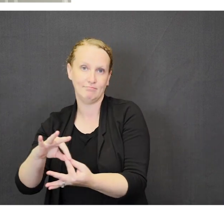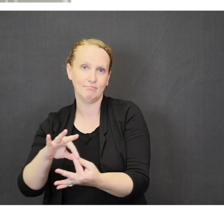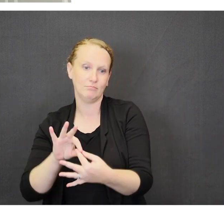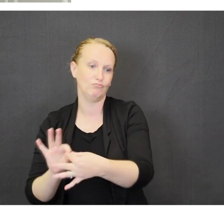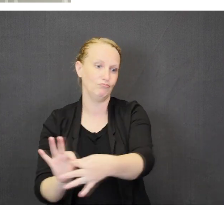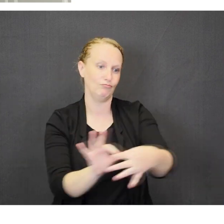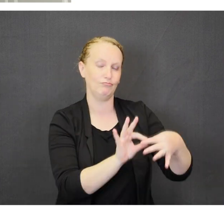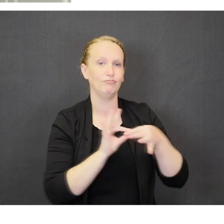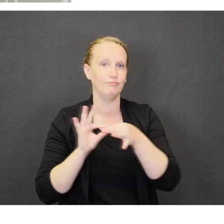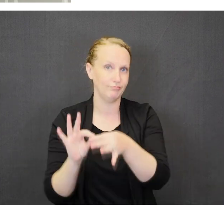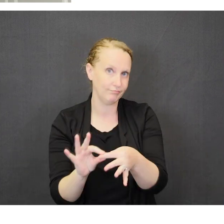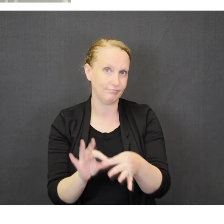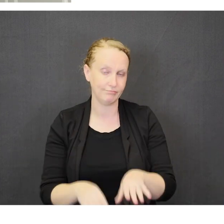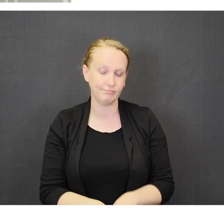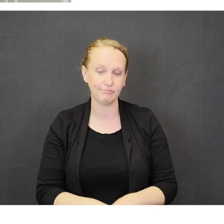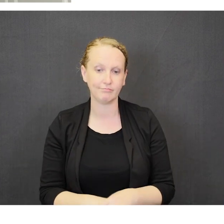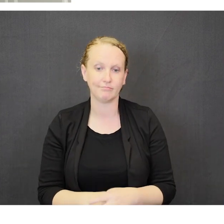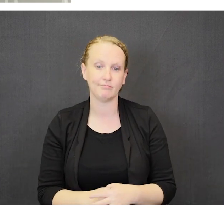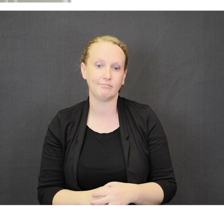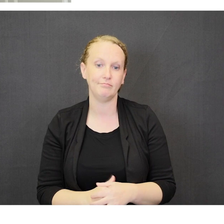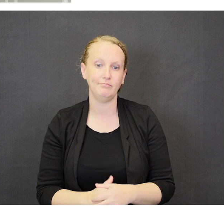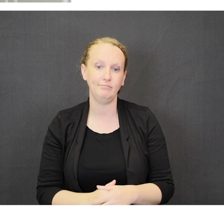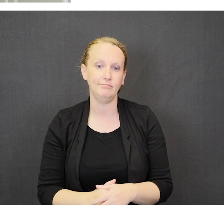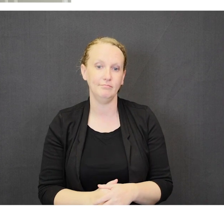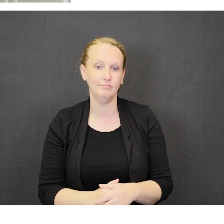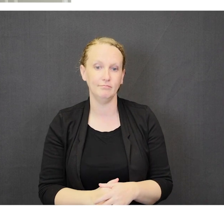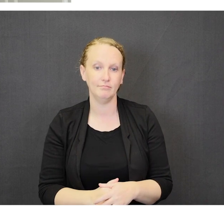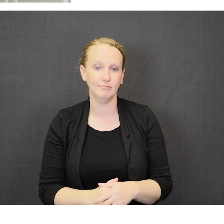at a little bit of a deeper level and have something that they can also grab